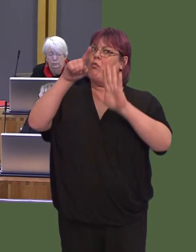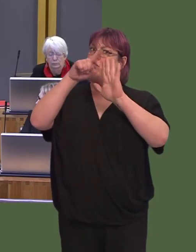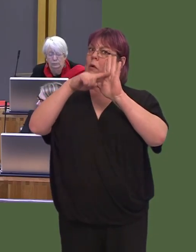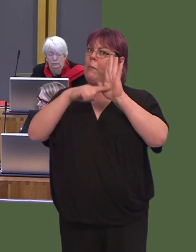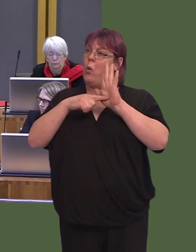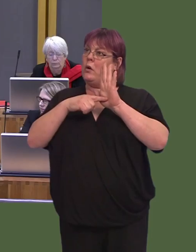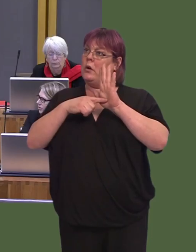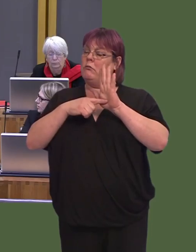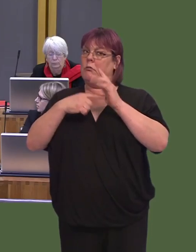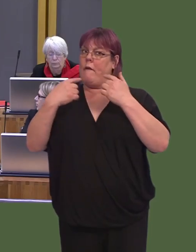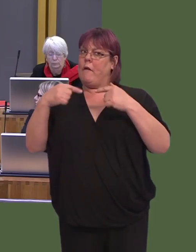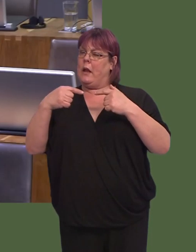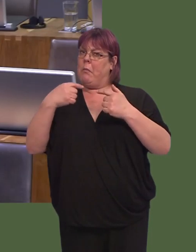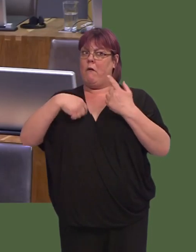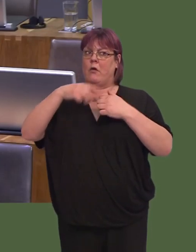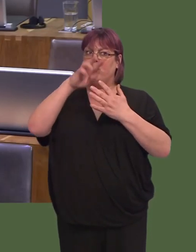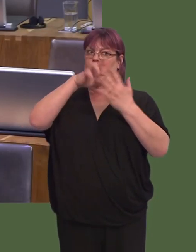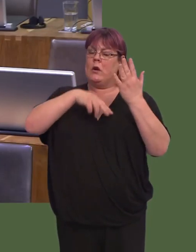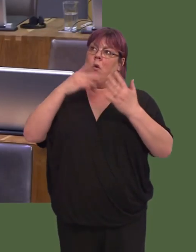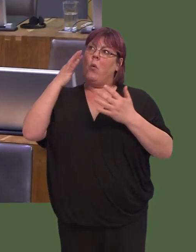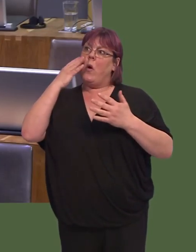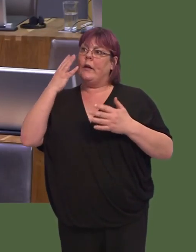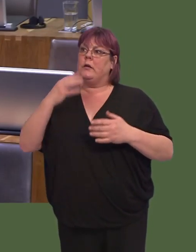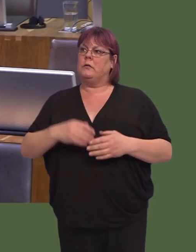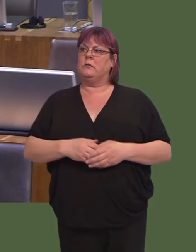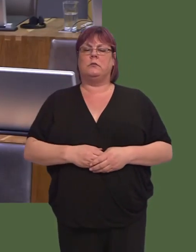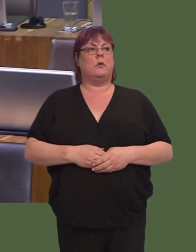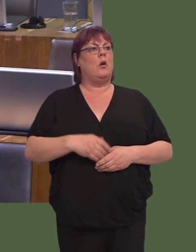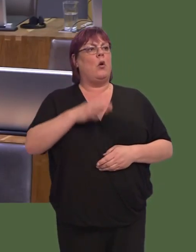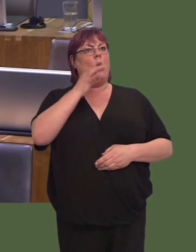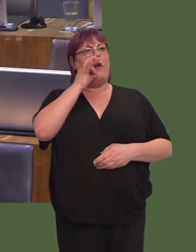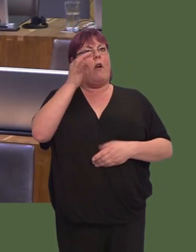available? Julie James AM: We've commissioned consultants to conduct a study to examine the potential